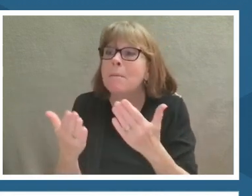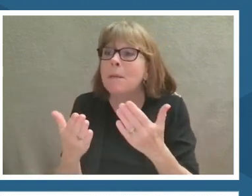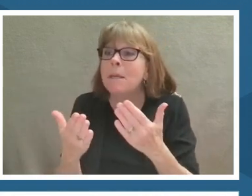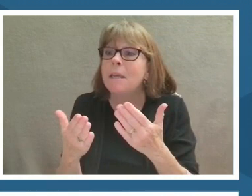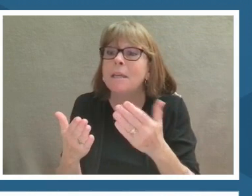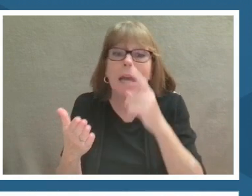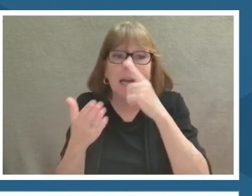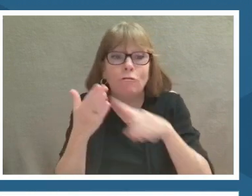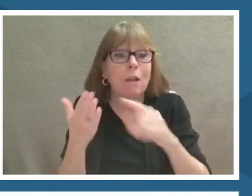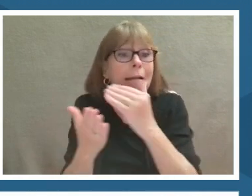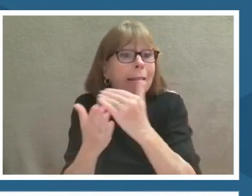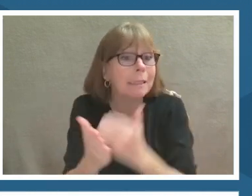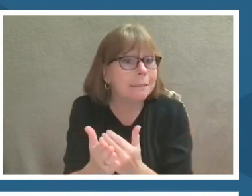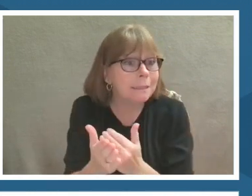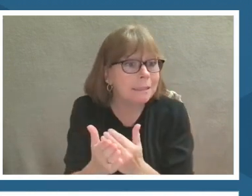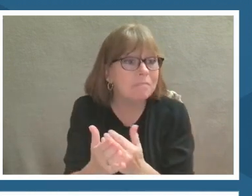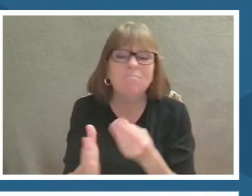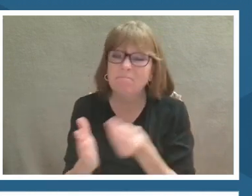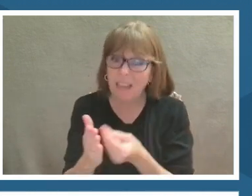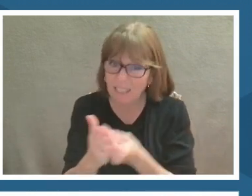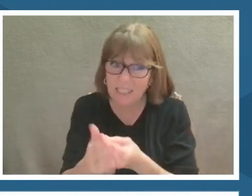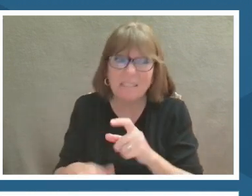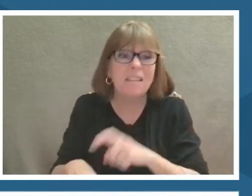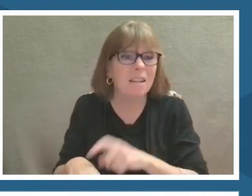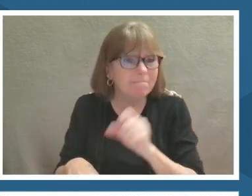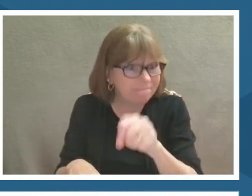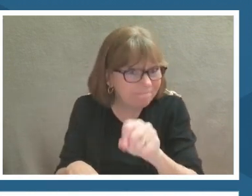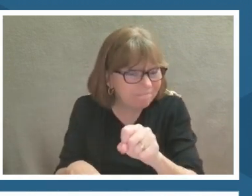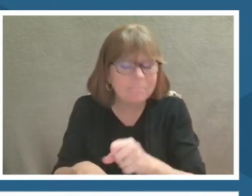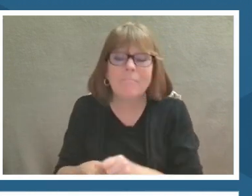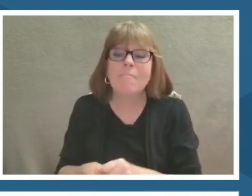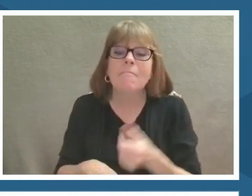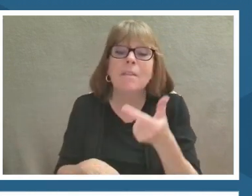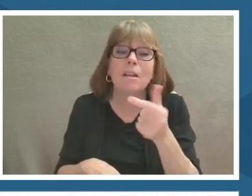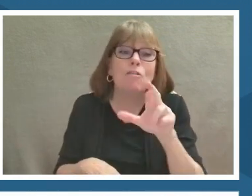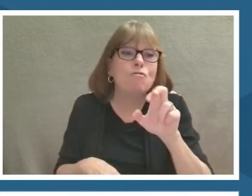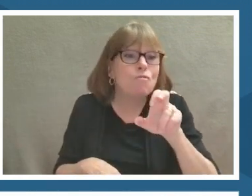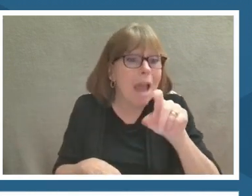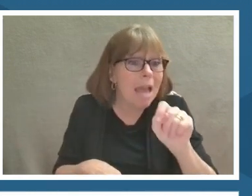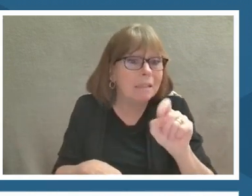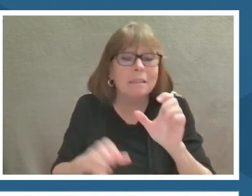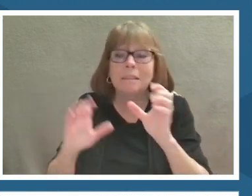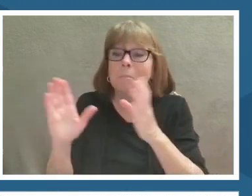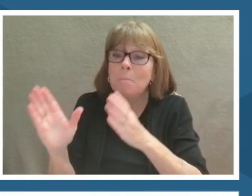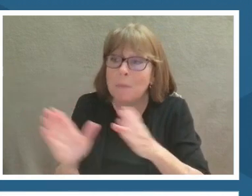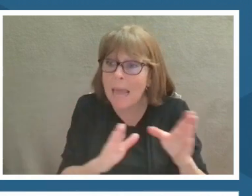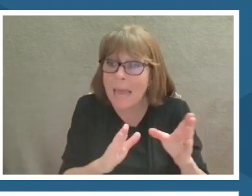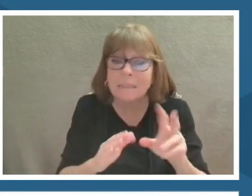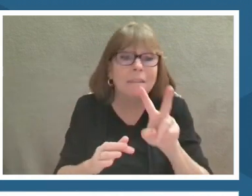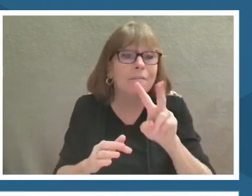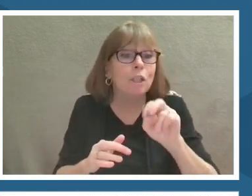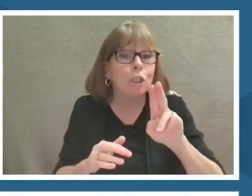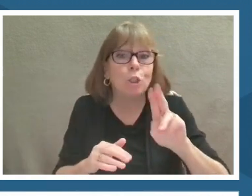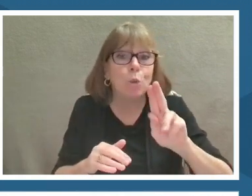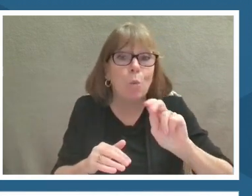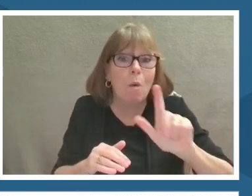and time yep uh grants uh plans virtual pd